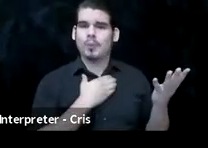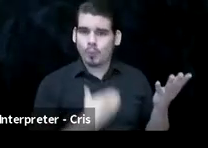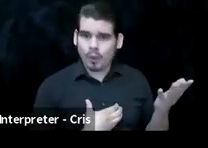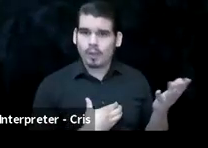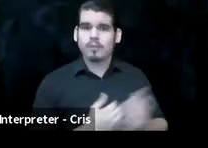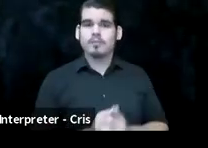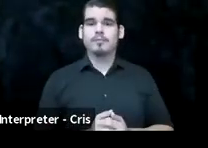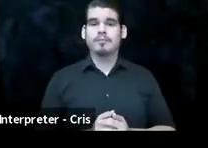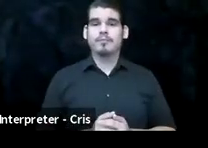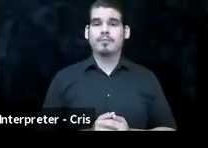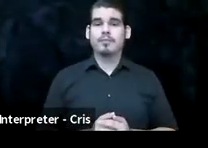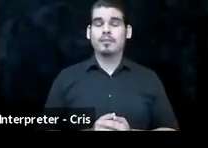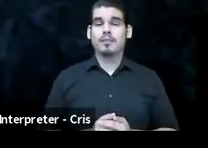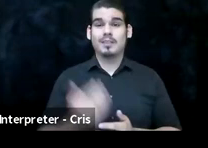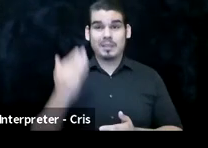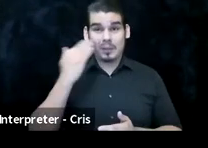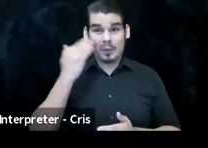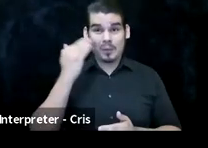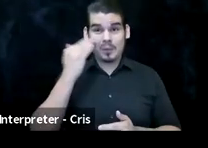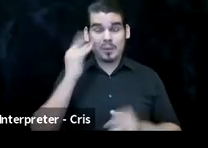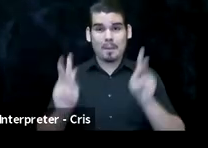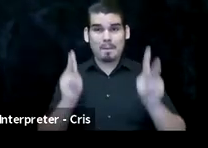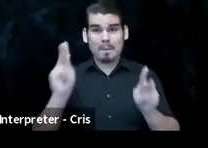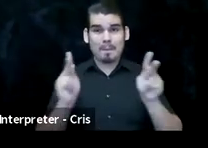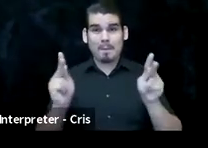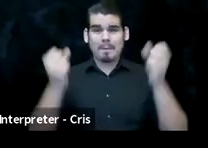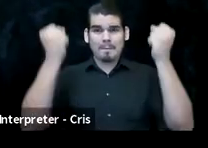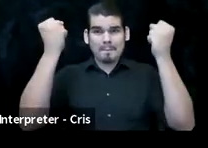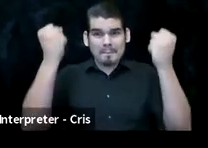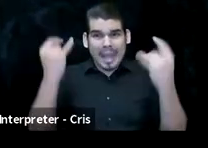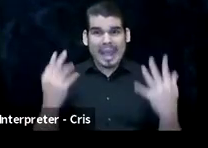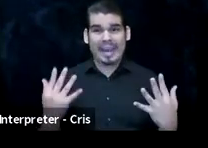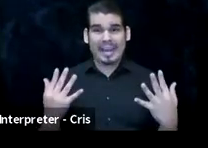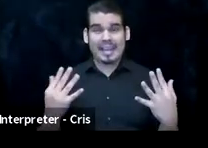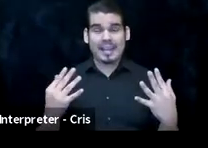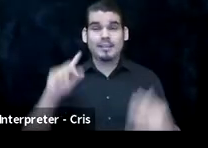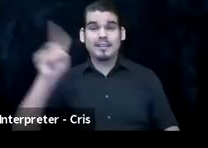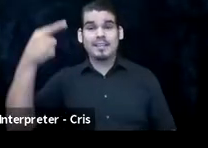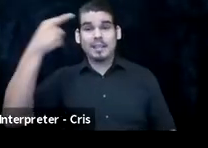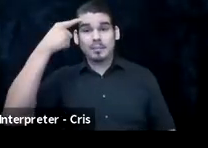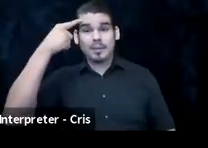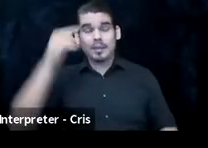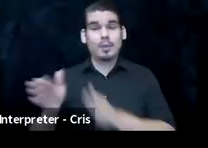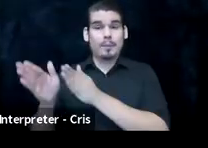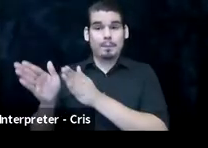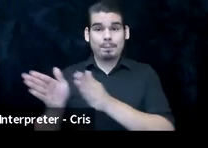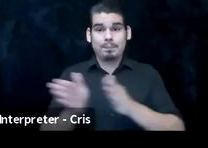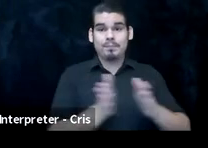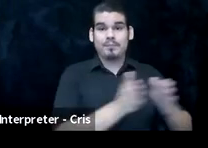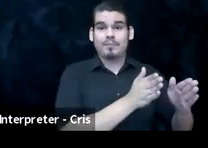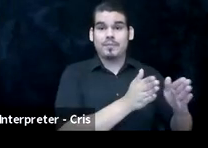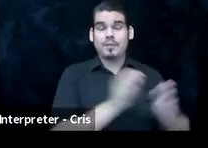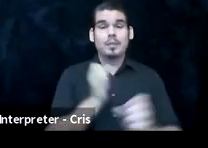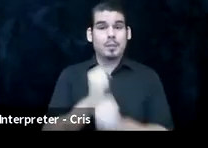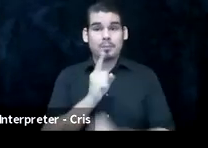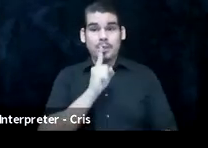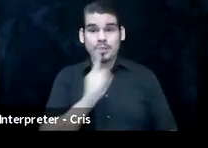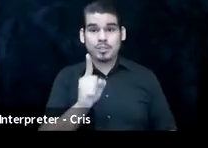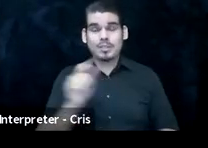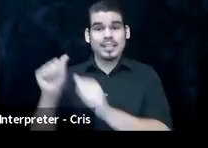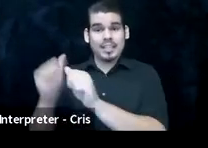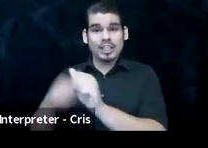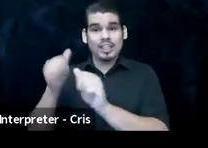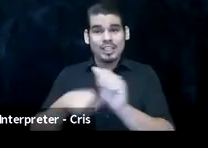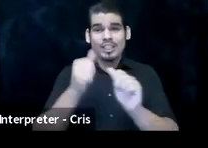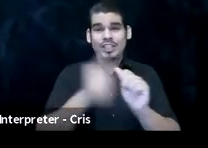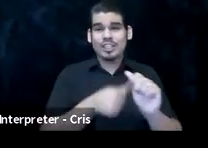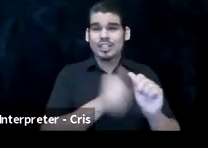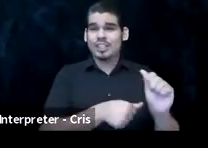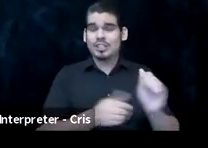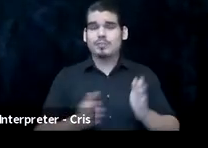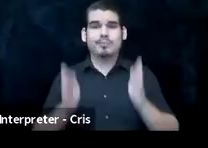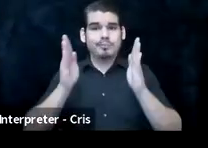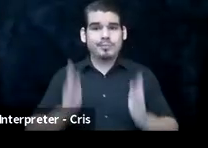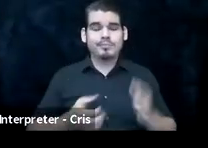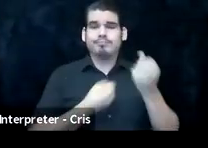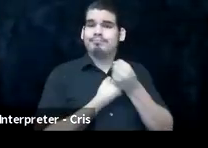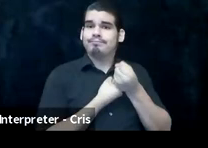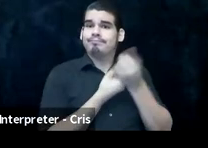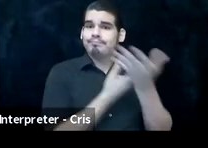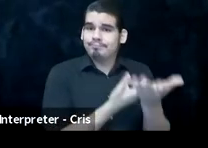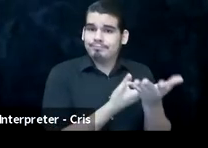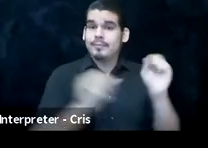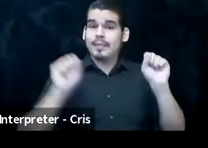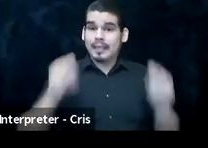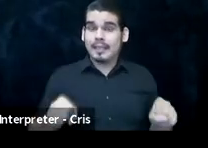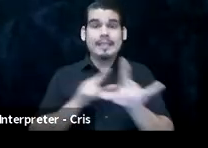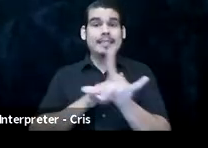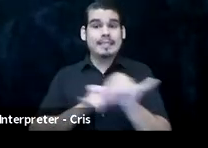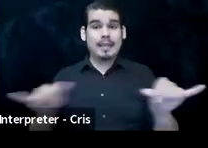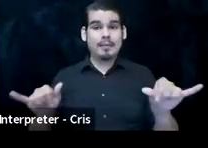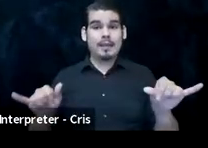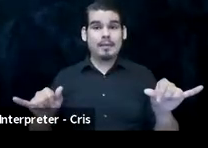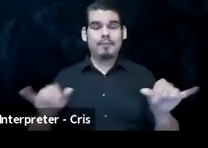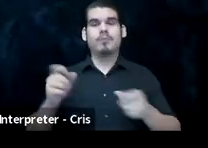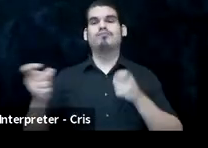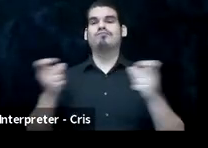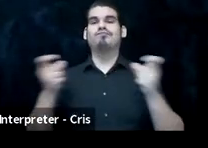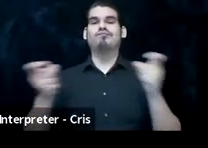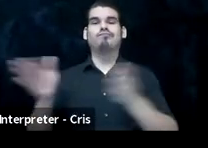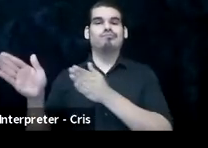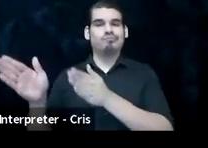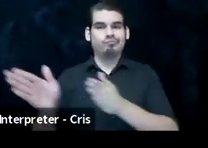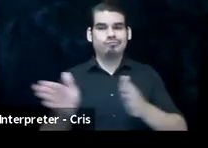Gerardo Chavez, RAD IX: One in 100 delegates parliamentary procedure it's your week to make sure that your voice is heard, but to also make sure that the meeting is running efficiently so any registered delegate make may make the most people prefer solution by studying the following.